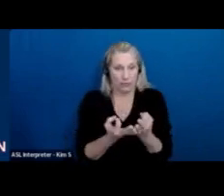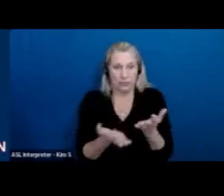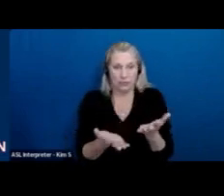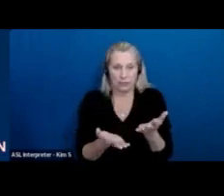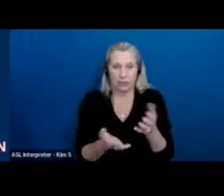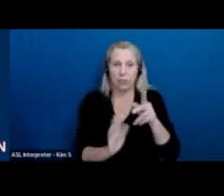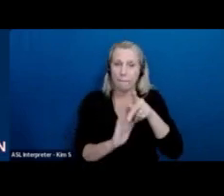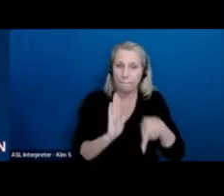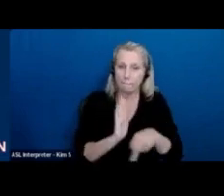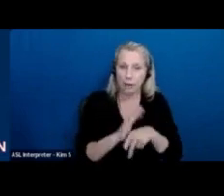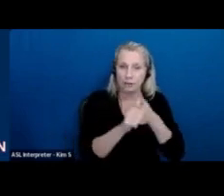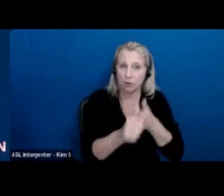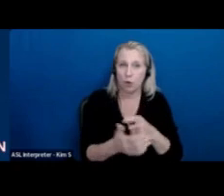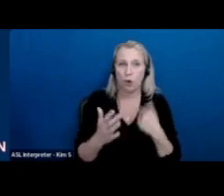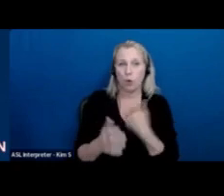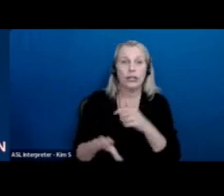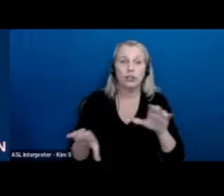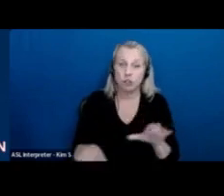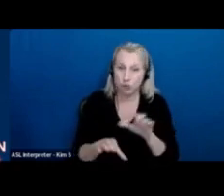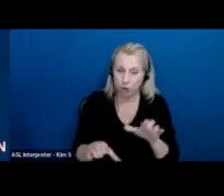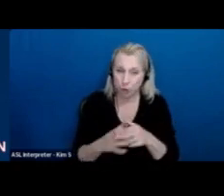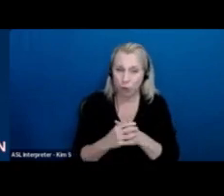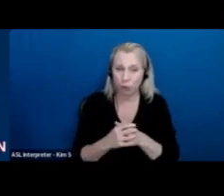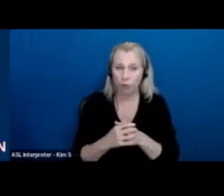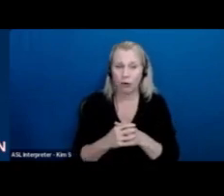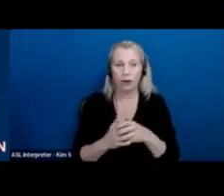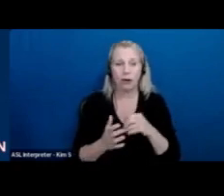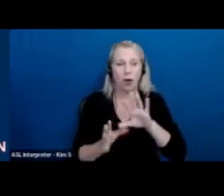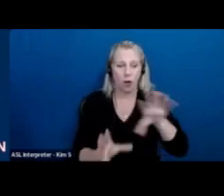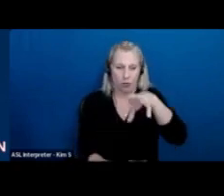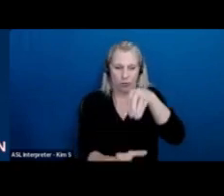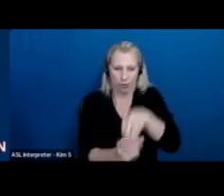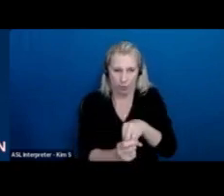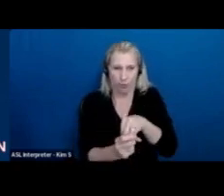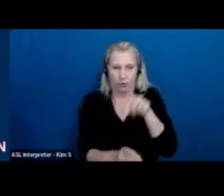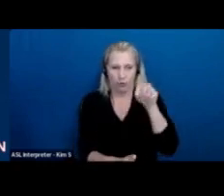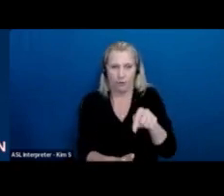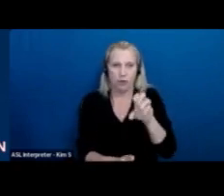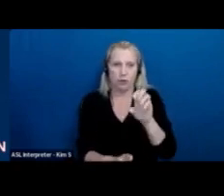do, we need to put put that all into the context of society. And